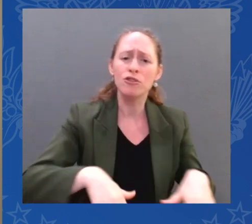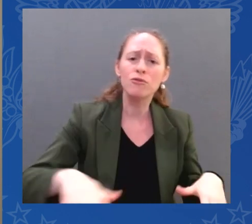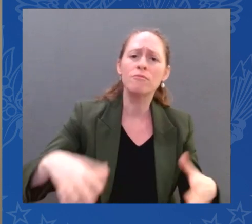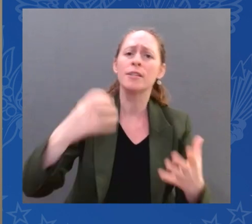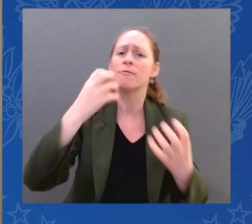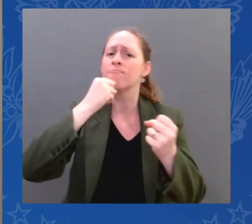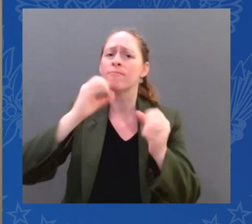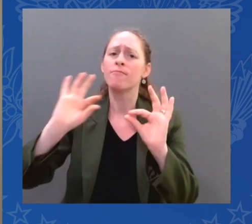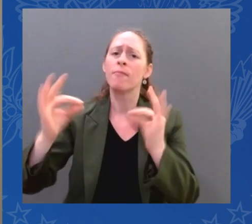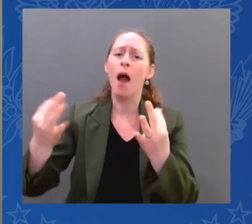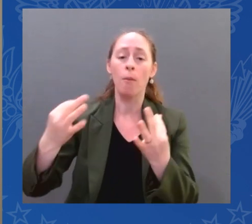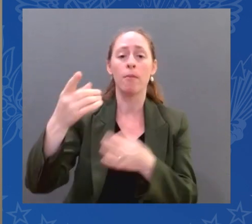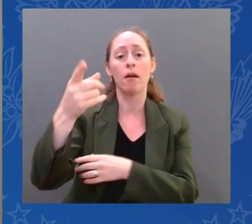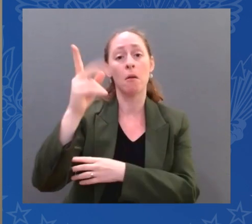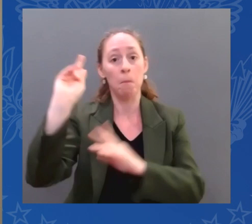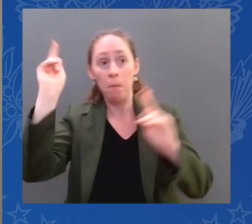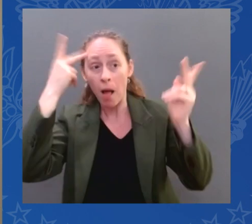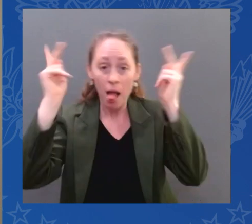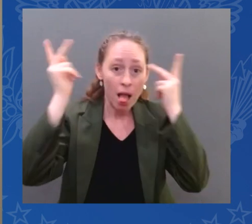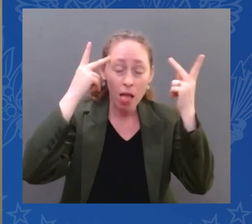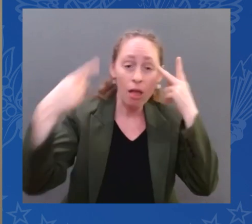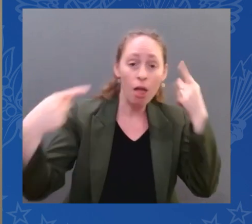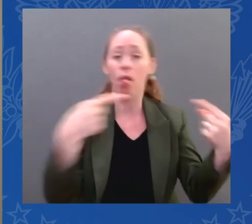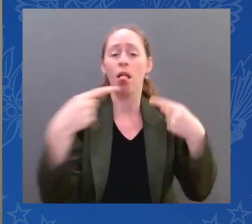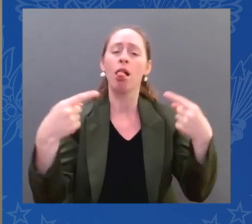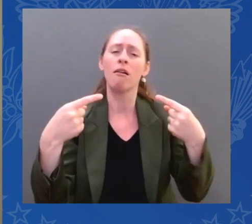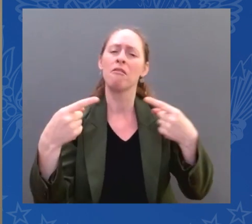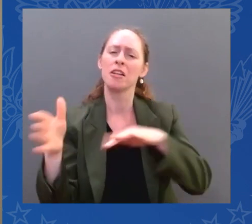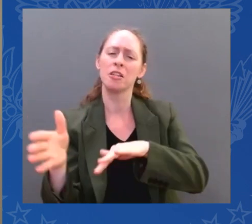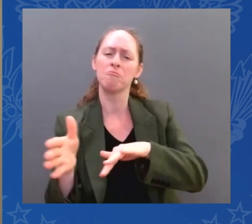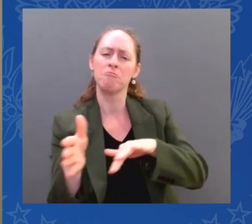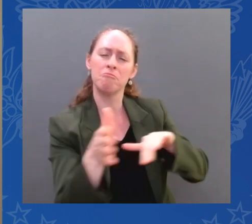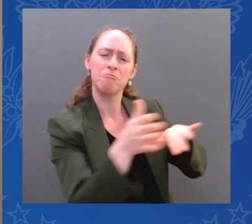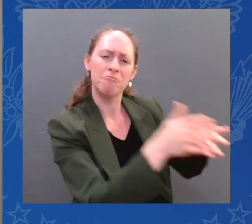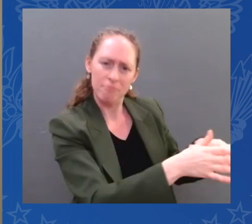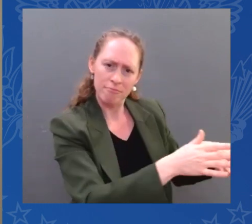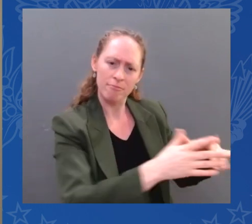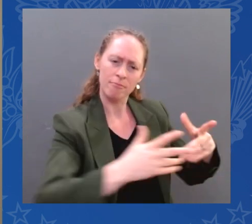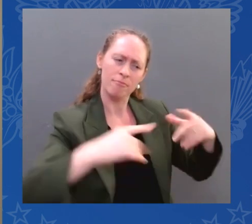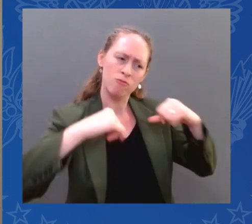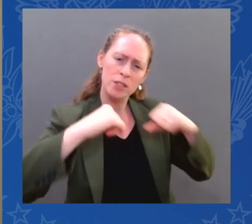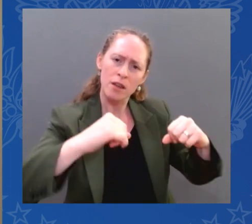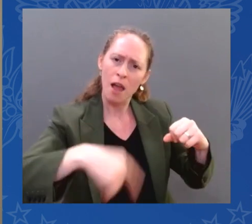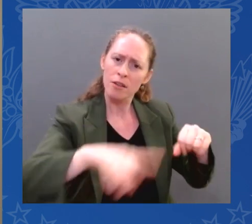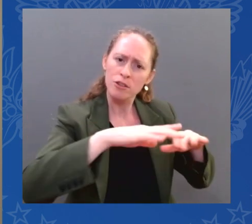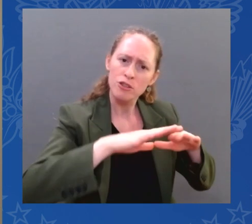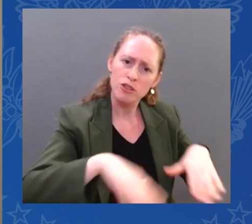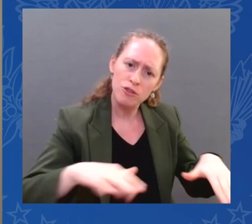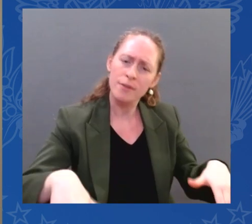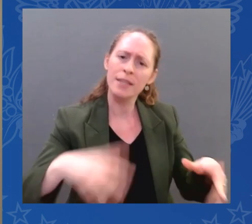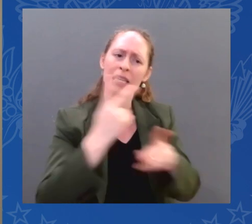everything they can to keep their children safe. Together, we've come a long way in our fight against COVID